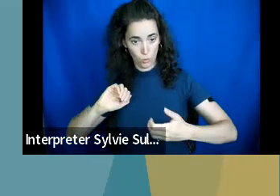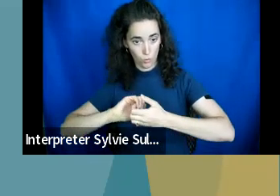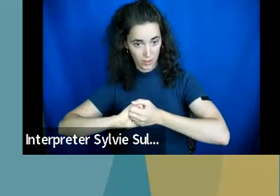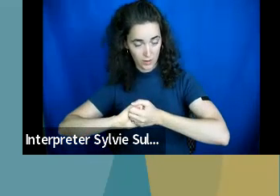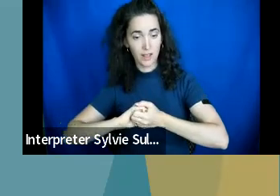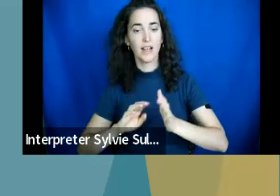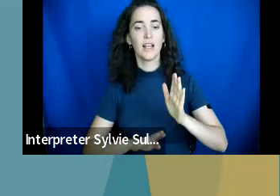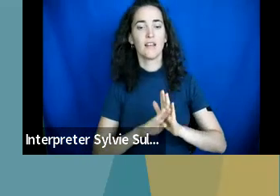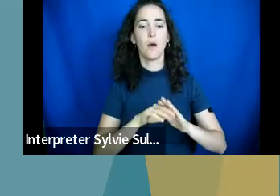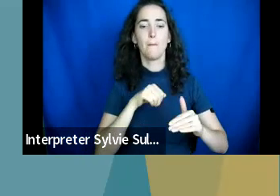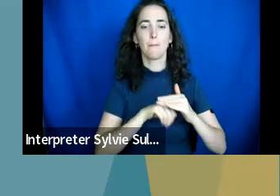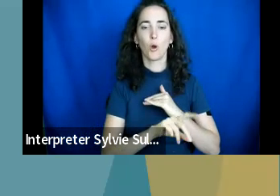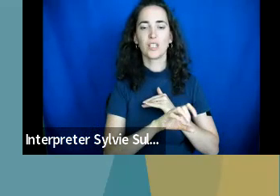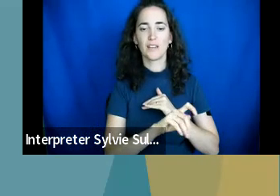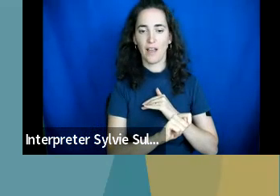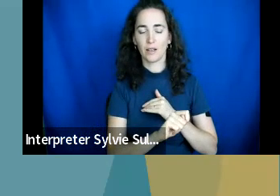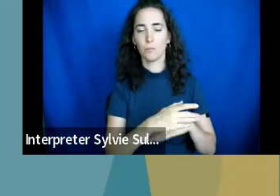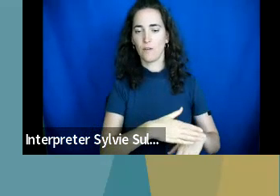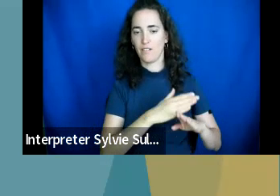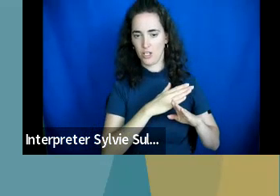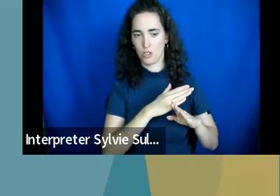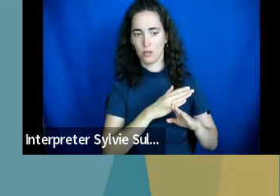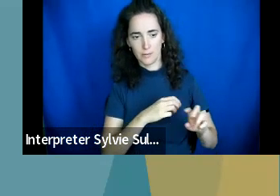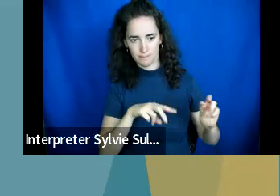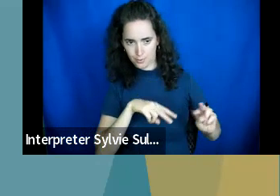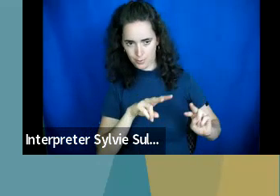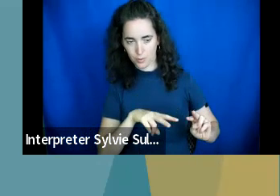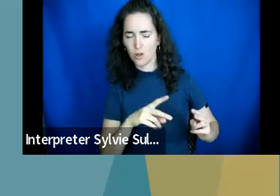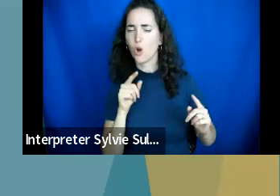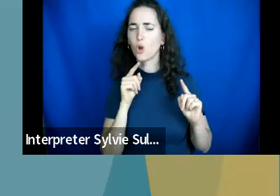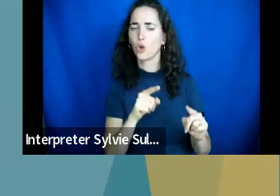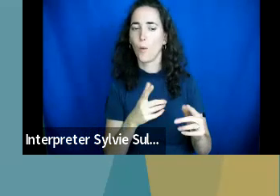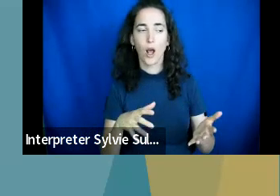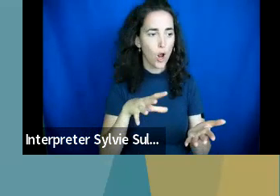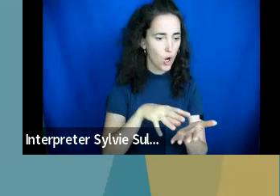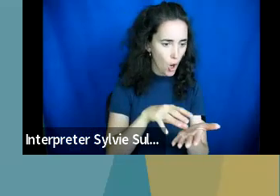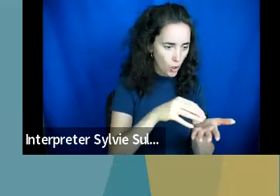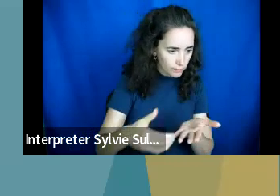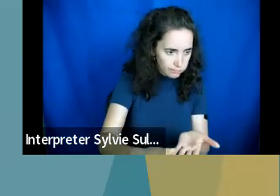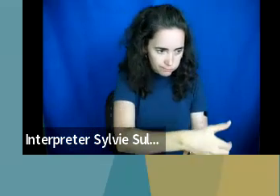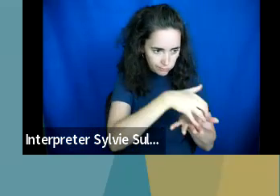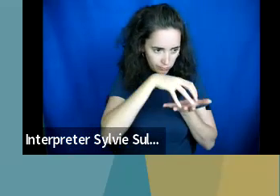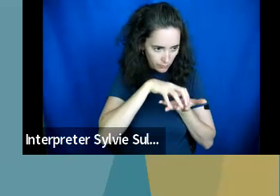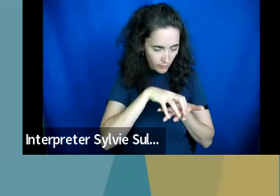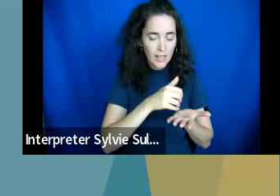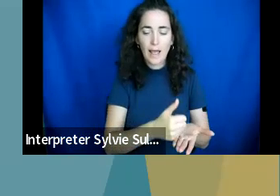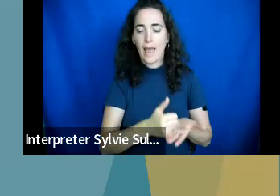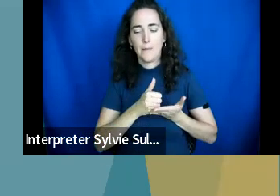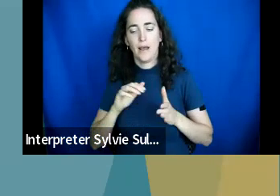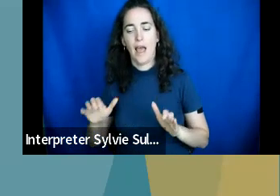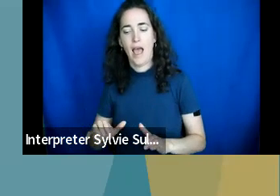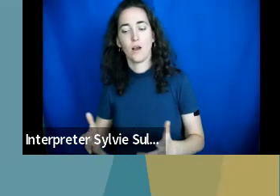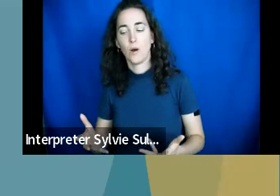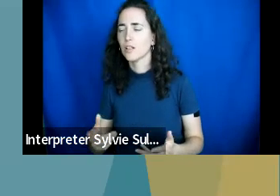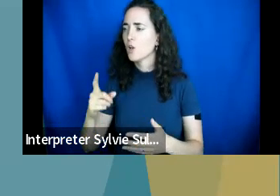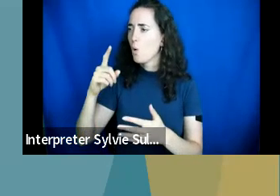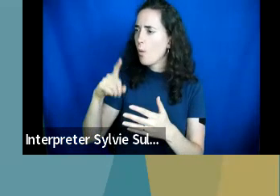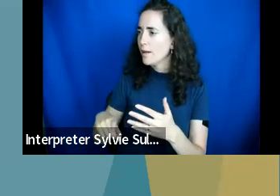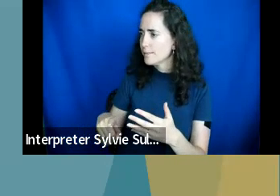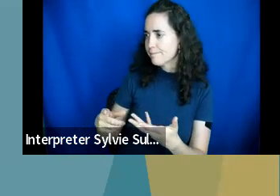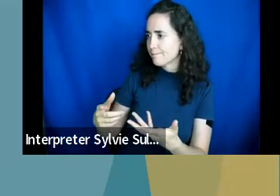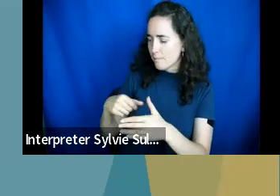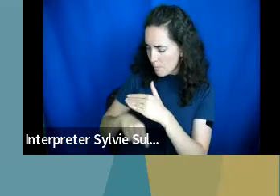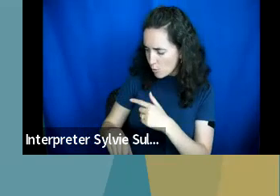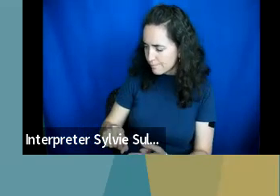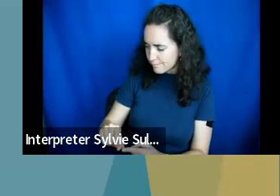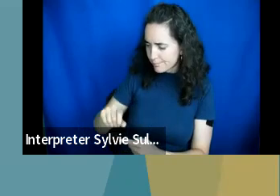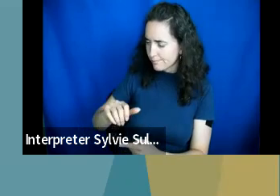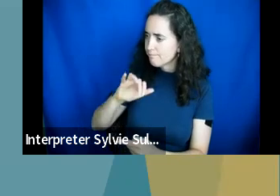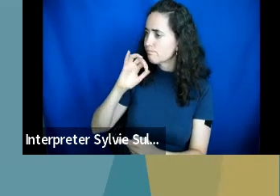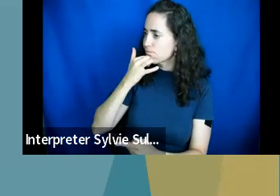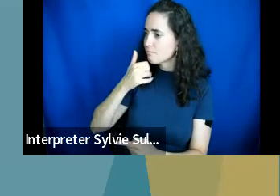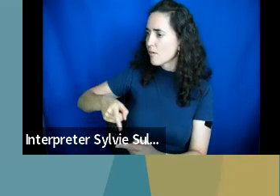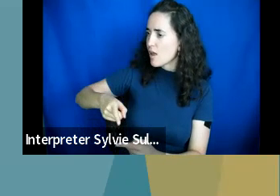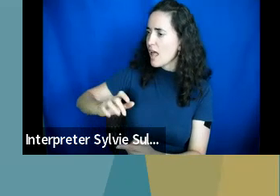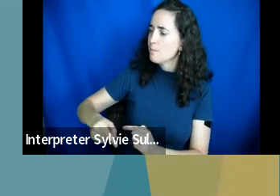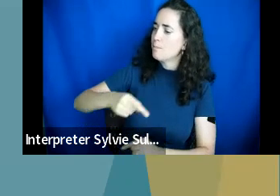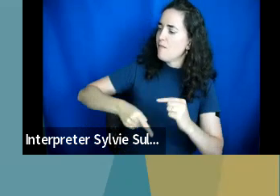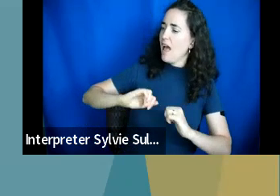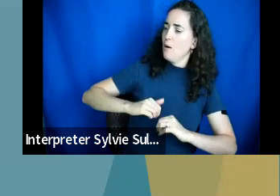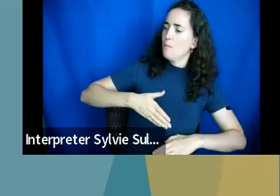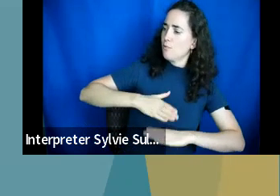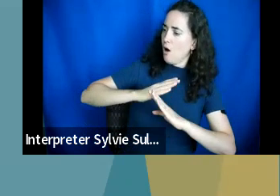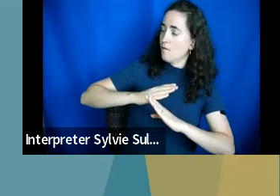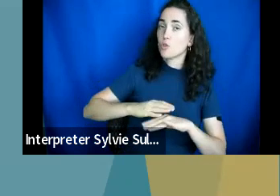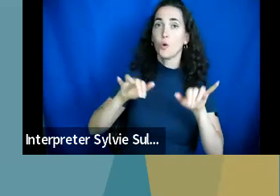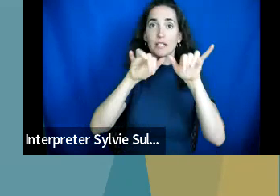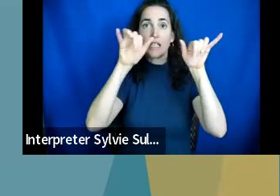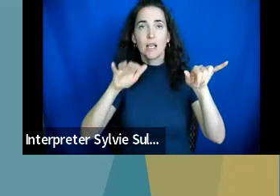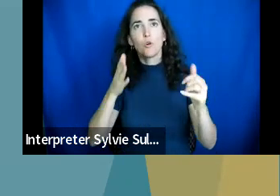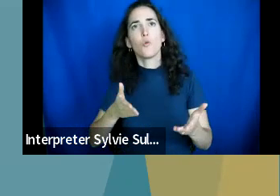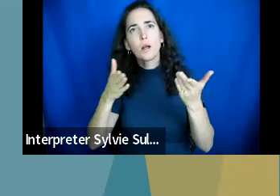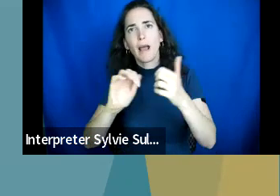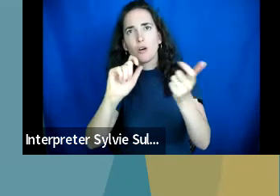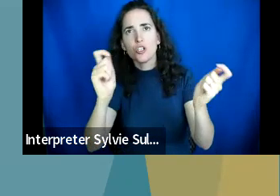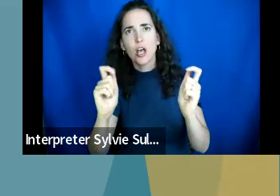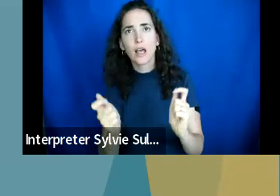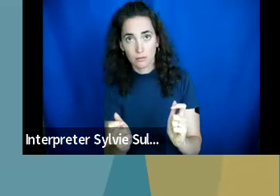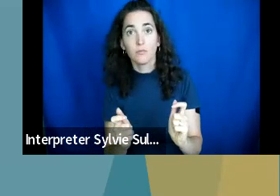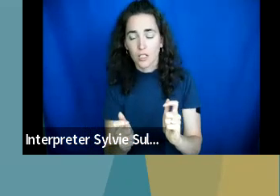developing a birthday fax prevention case, review model, and the purpose of that is to move the data like I said to action by identifying preventable birth defects and make evidence based recommendations for systems level change in order, to improve